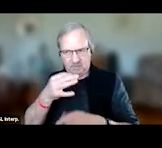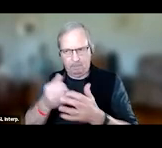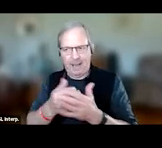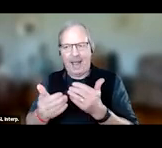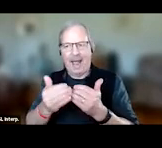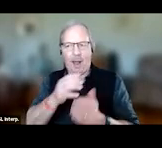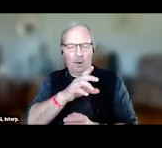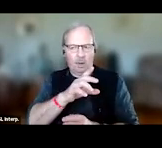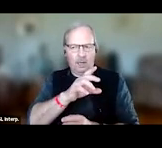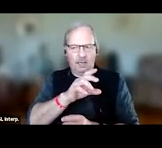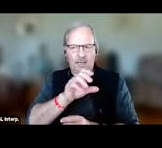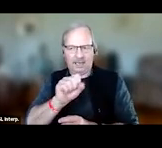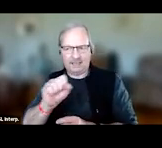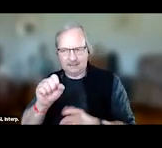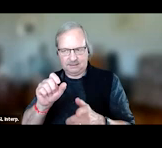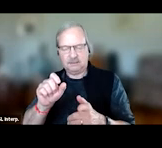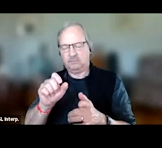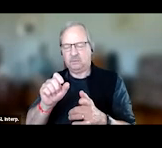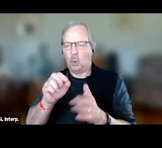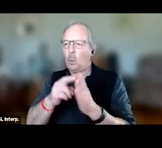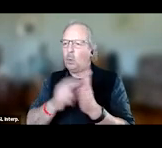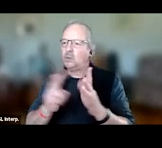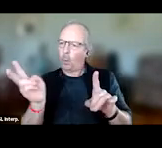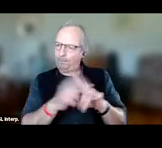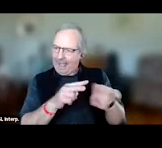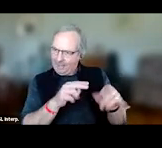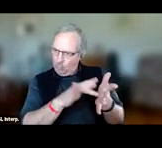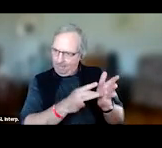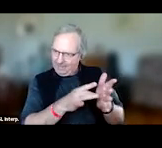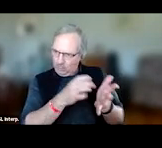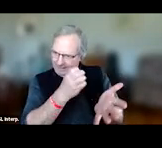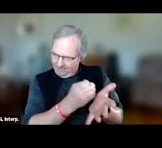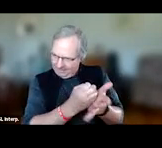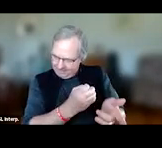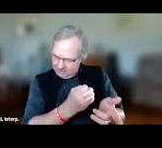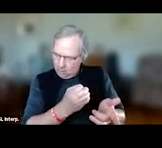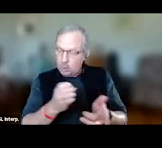and regulations are applied to medical evidence. So really deferring to your examiner and collaborating